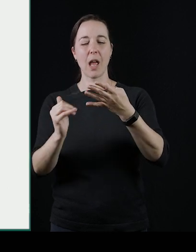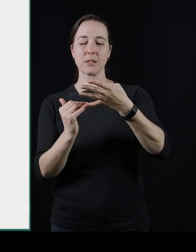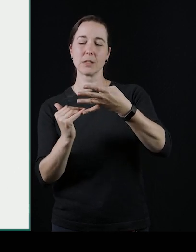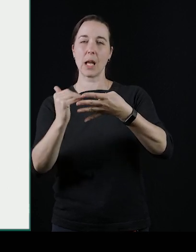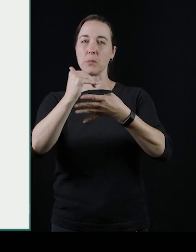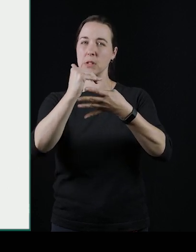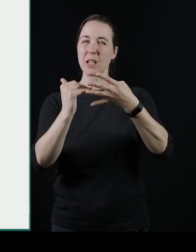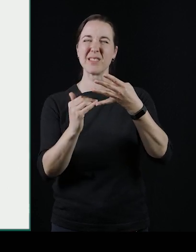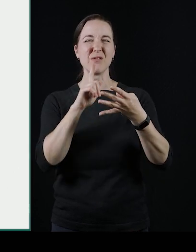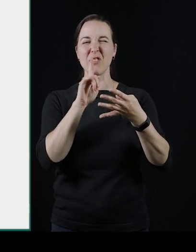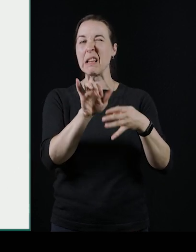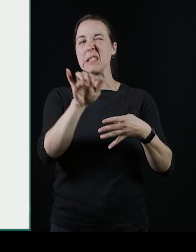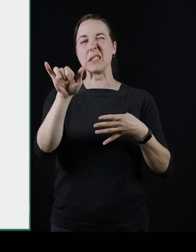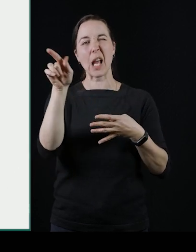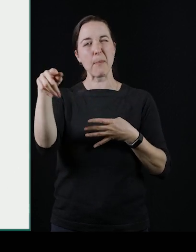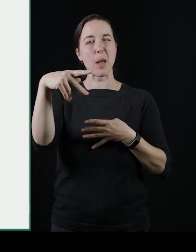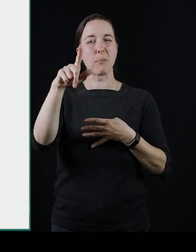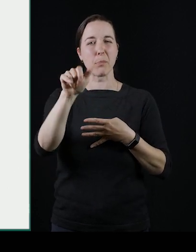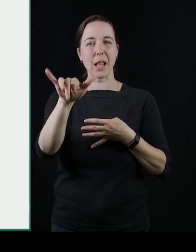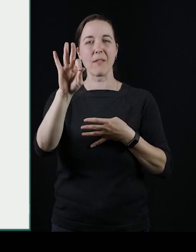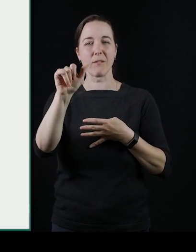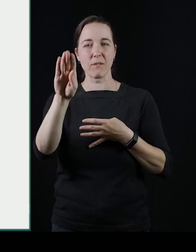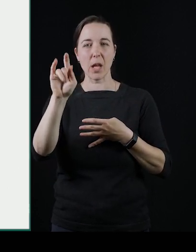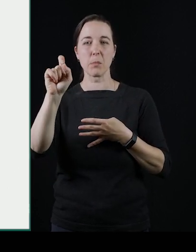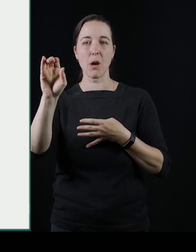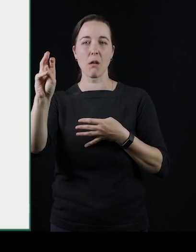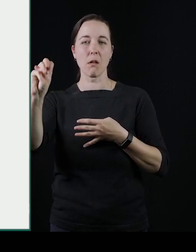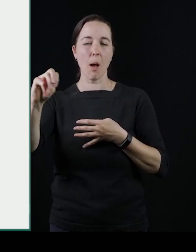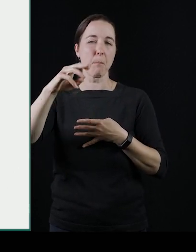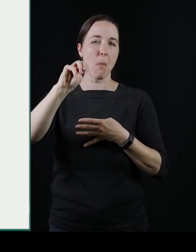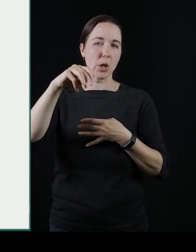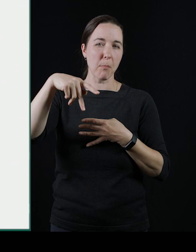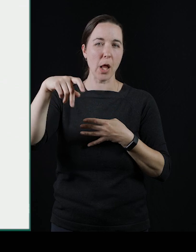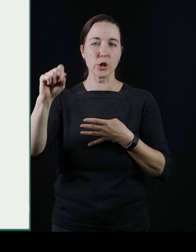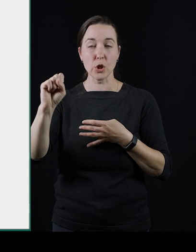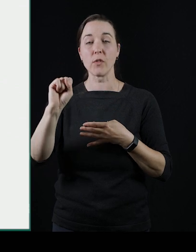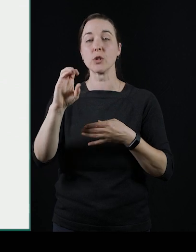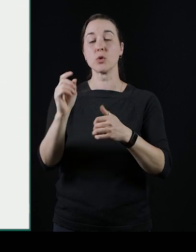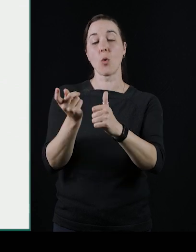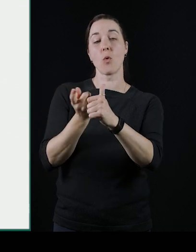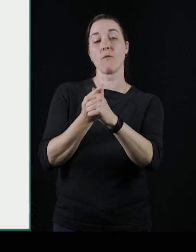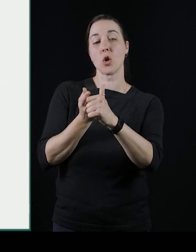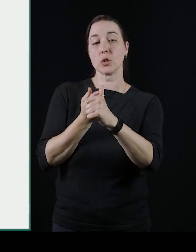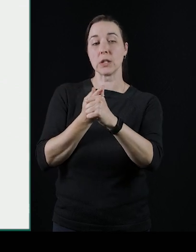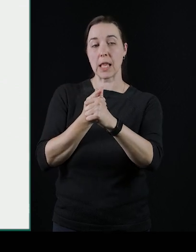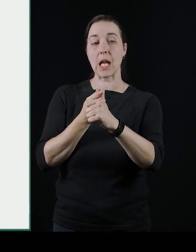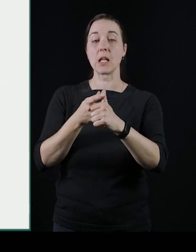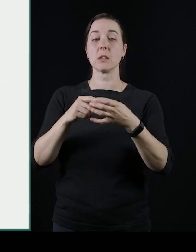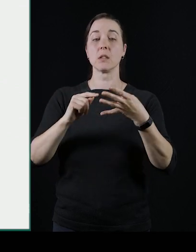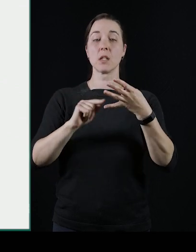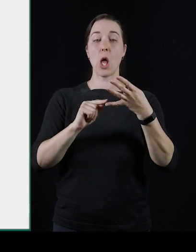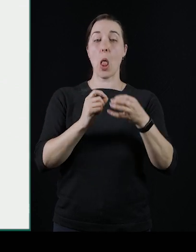we have on PlayFab.com multiplier server service. So first dates, properly cell analyzing,